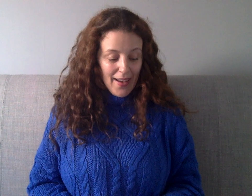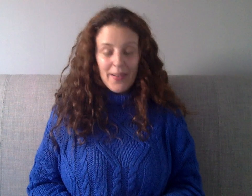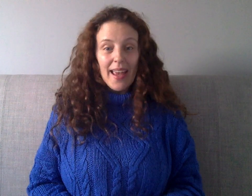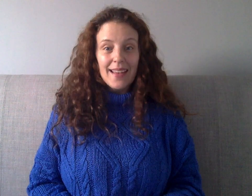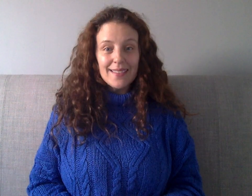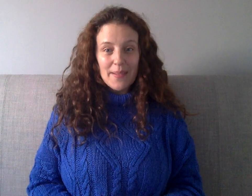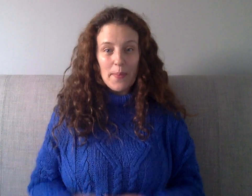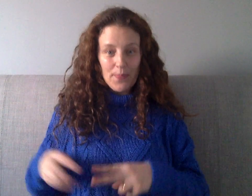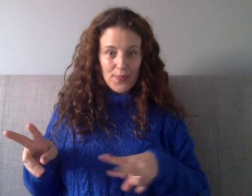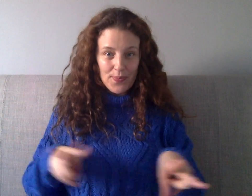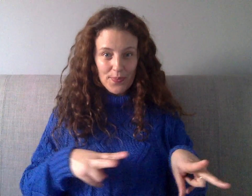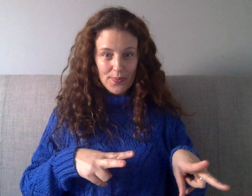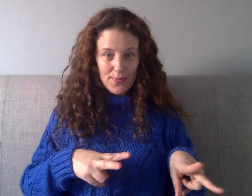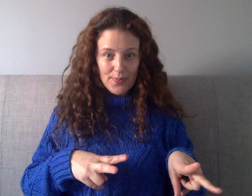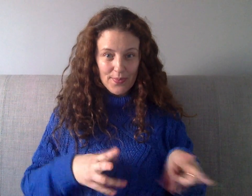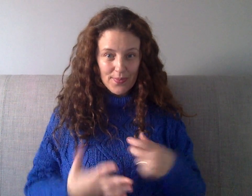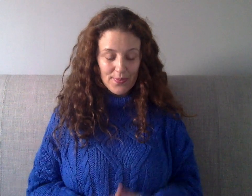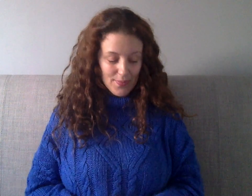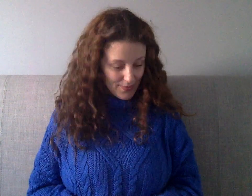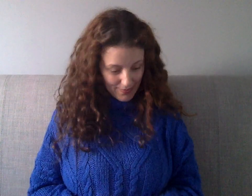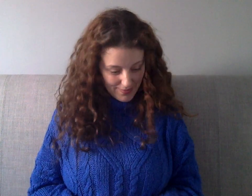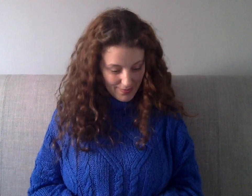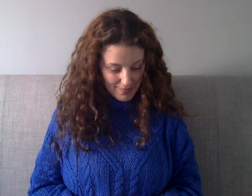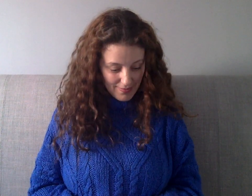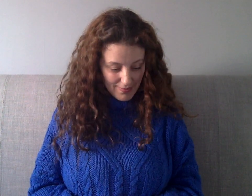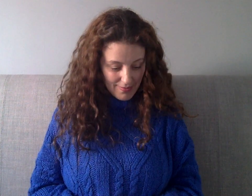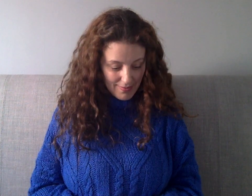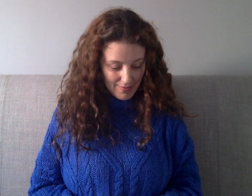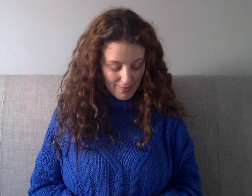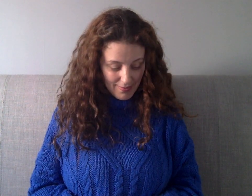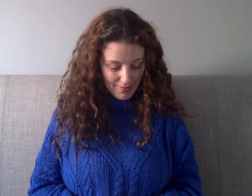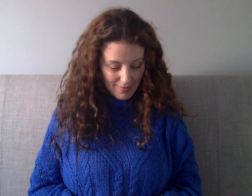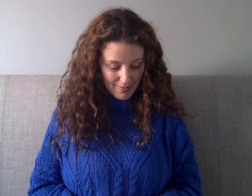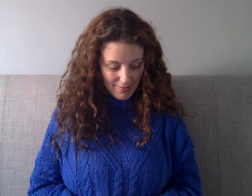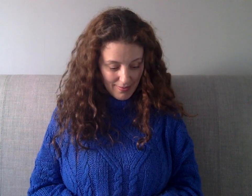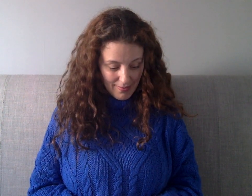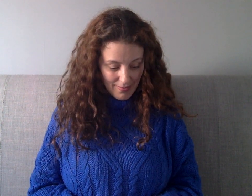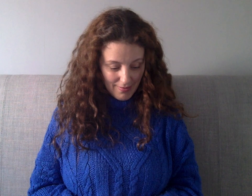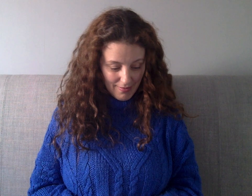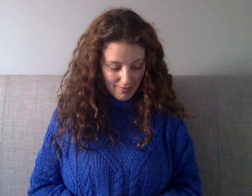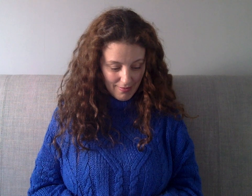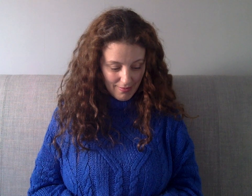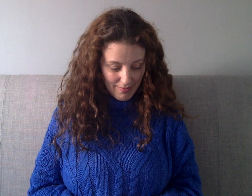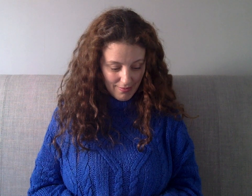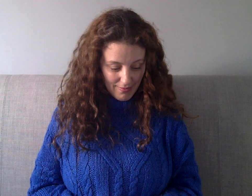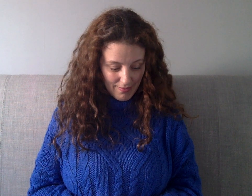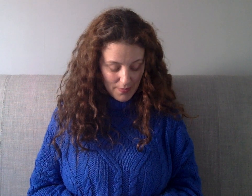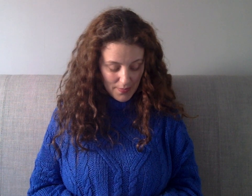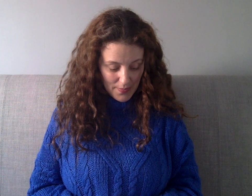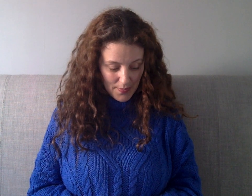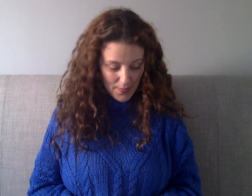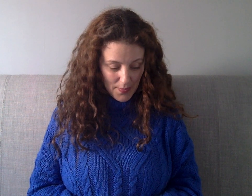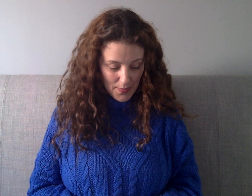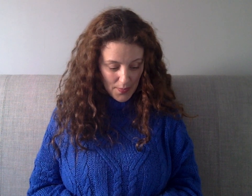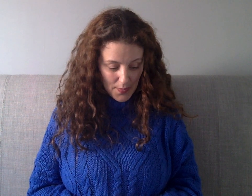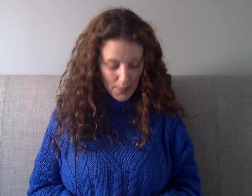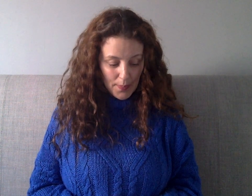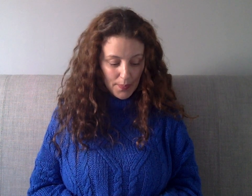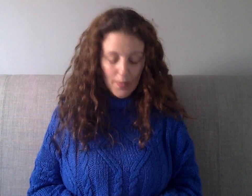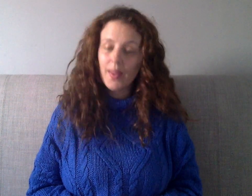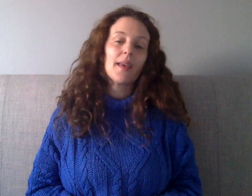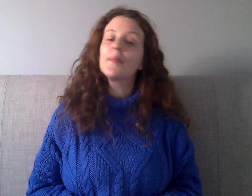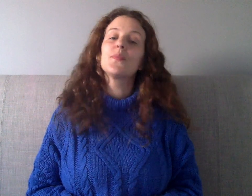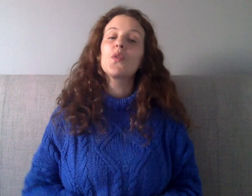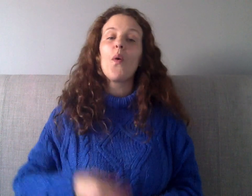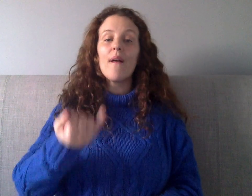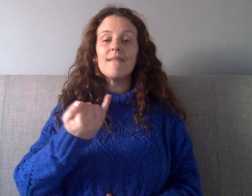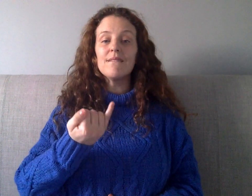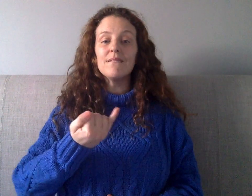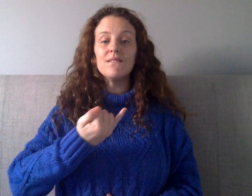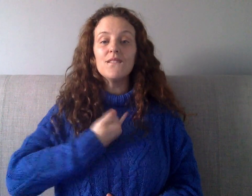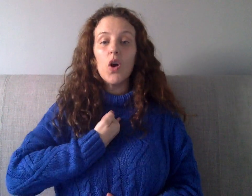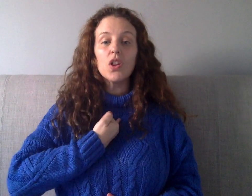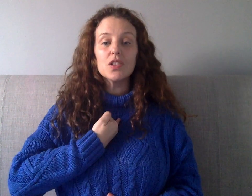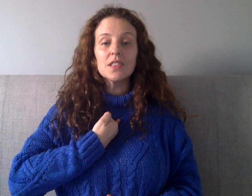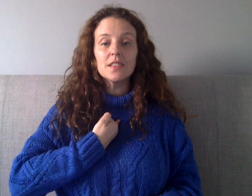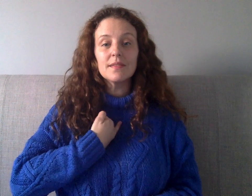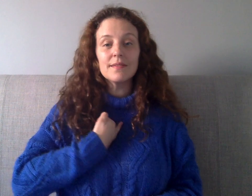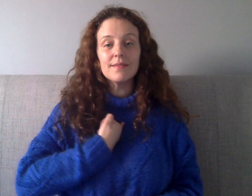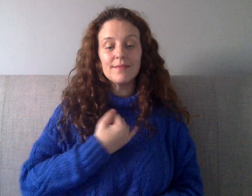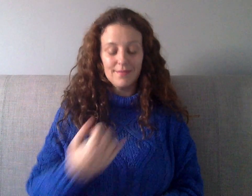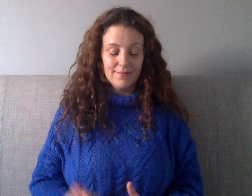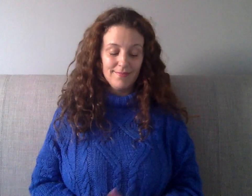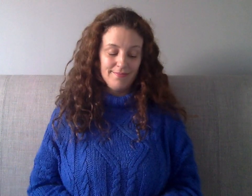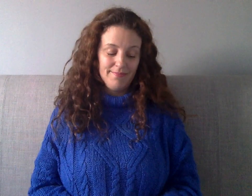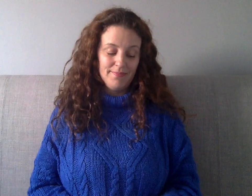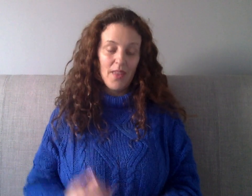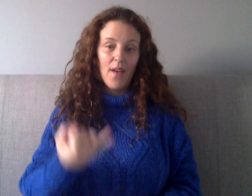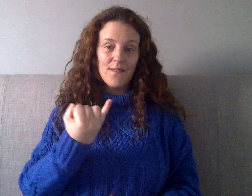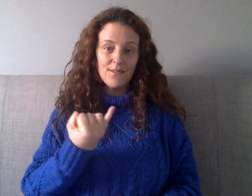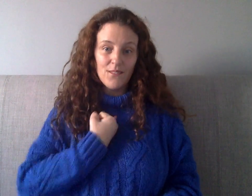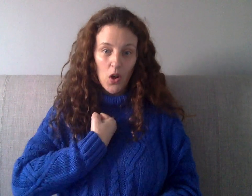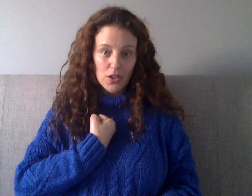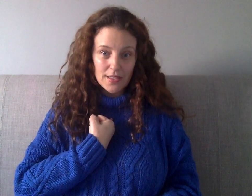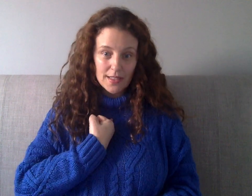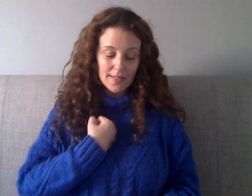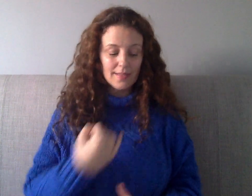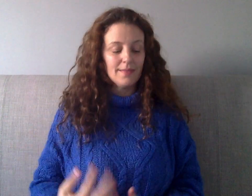FAULT